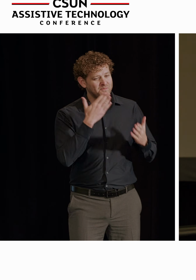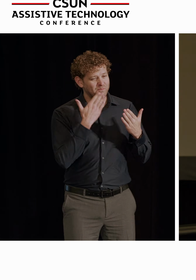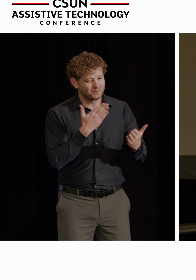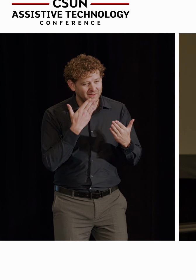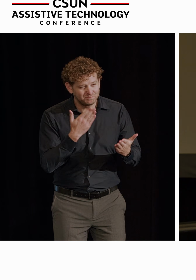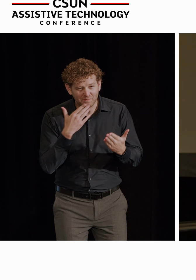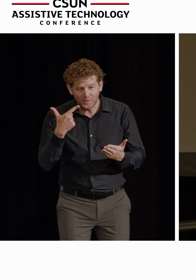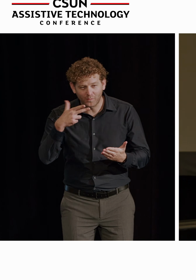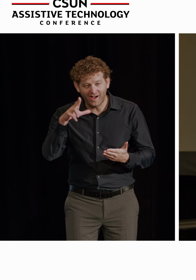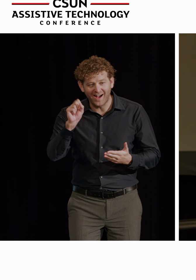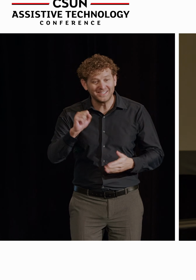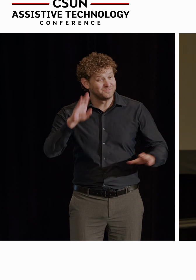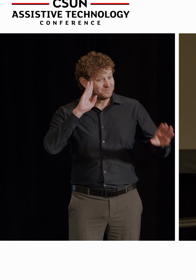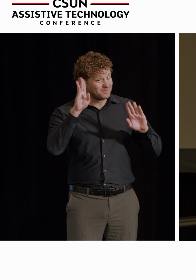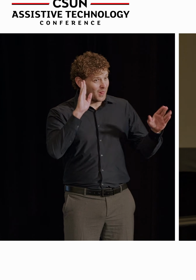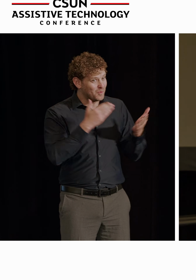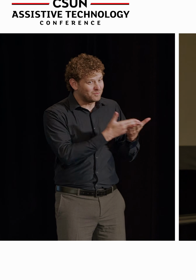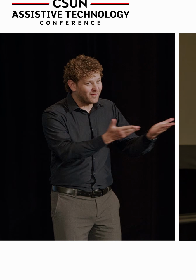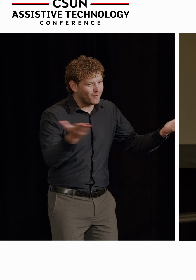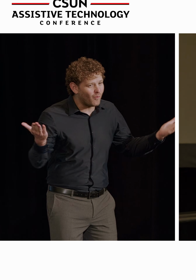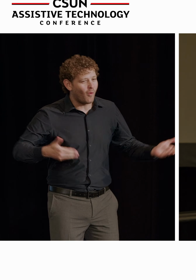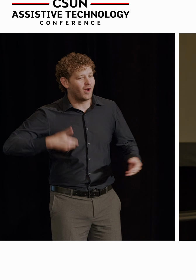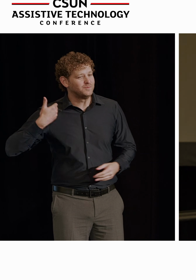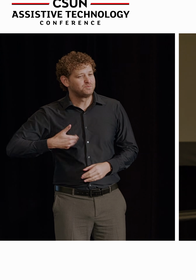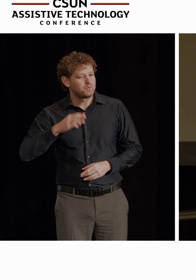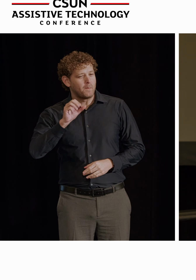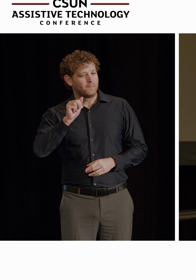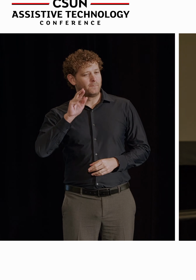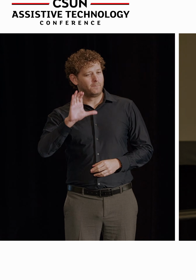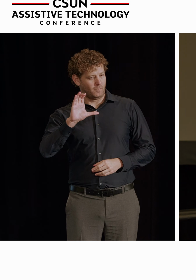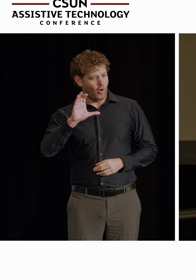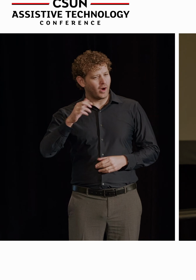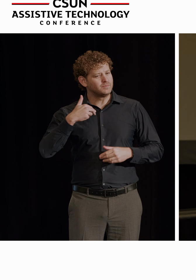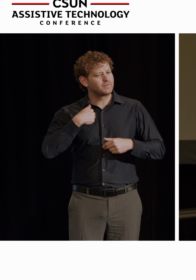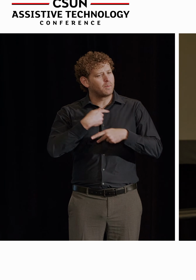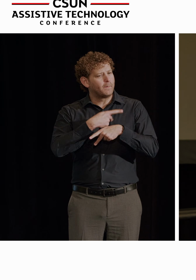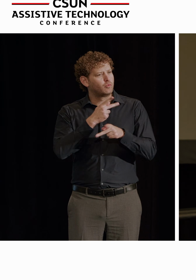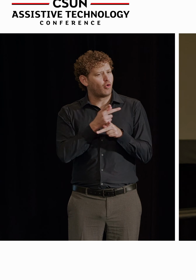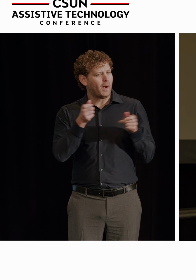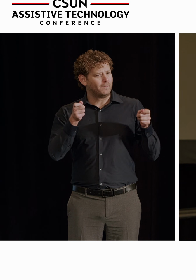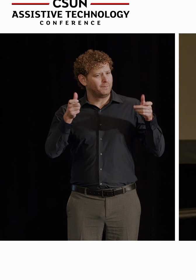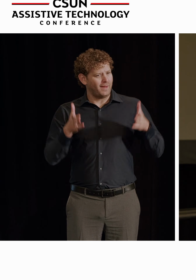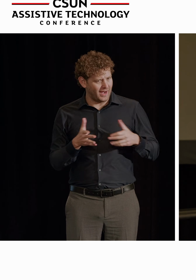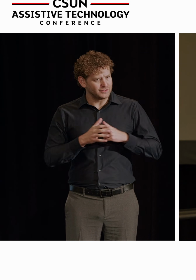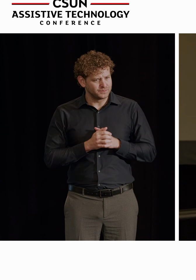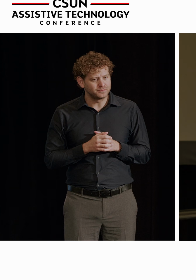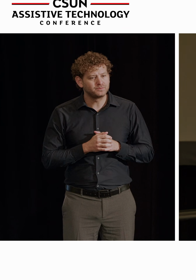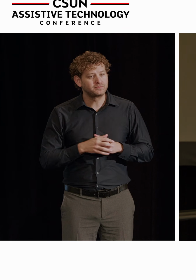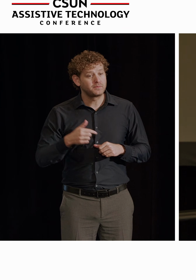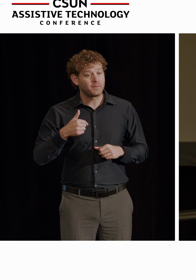Hello, everyone, my name is Mark Bijet. I'm a product manager. I'm a 5'11" Black male.